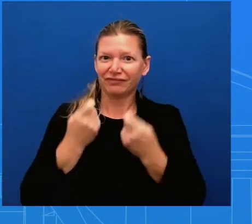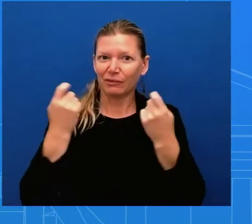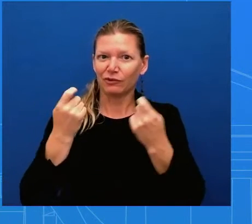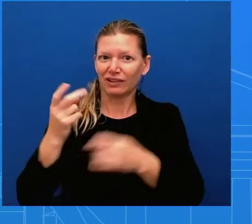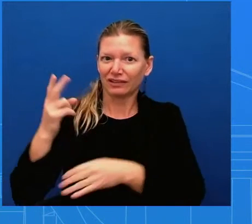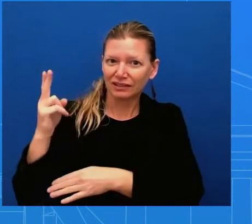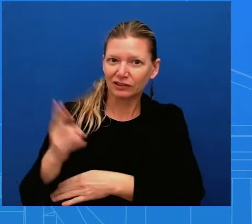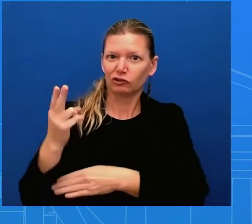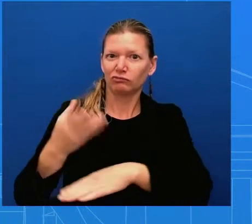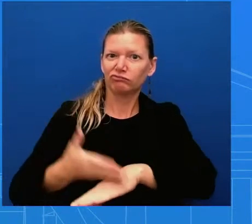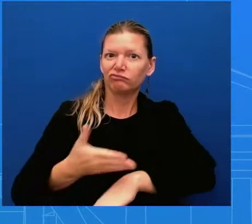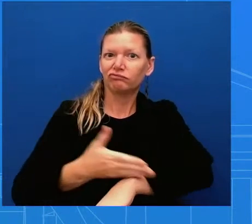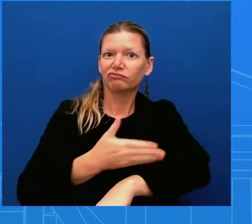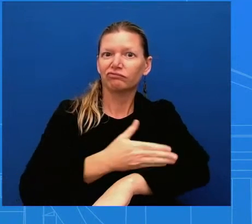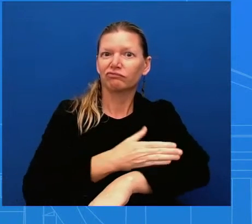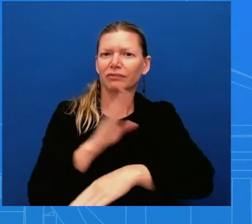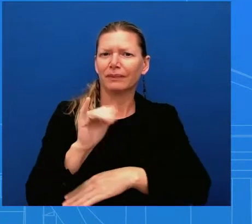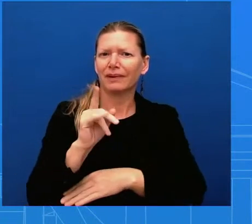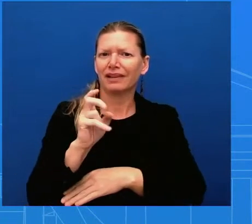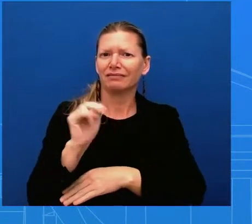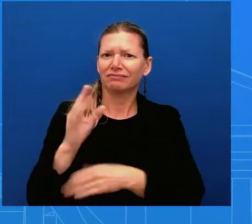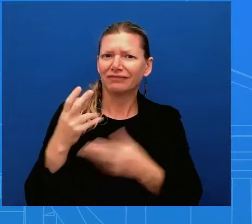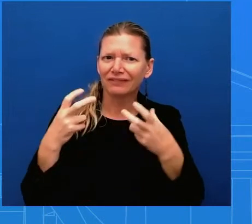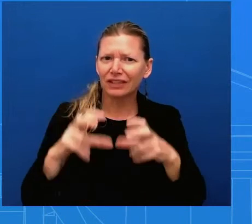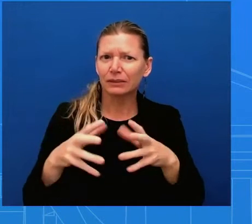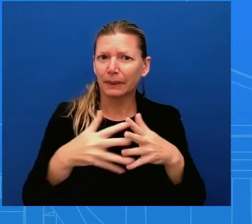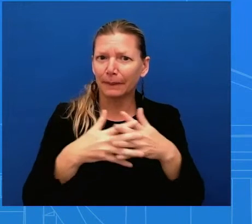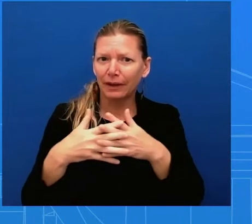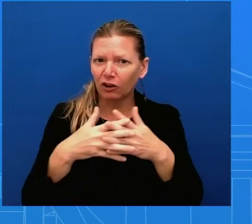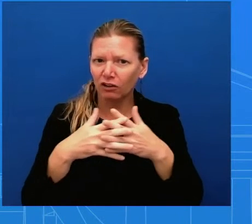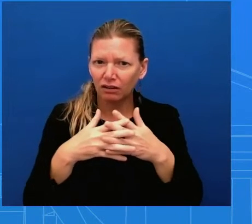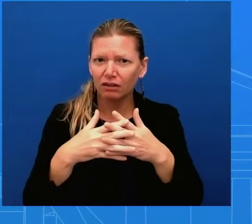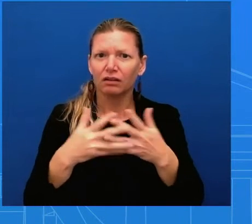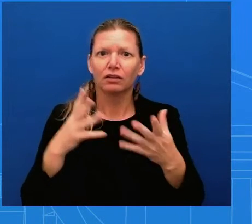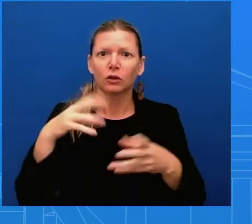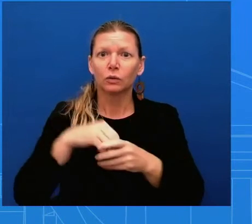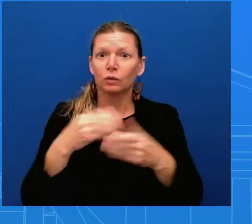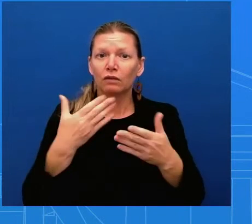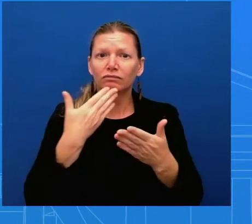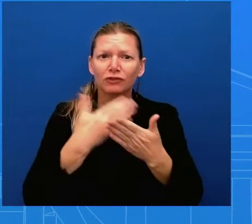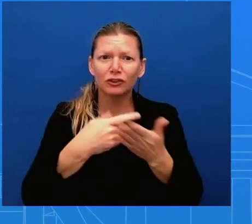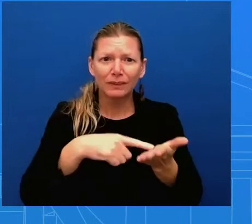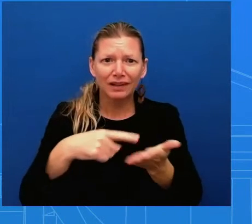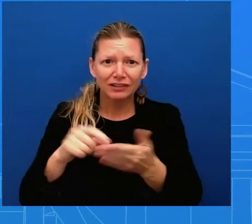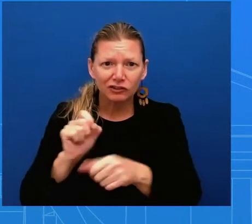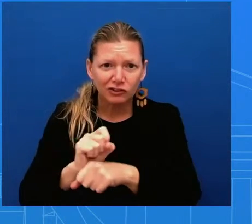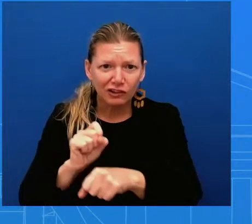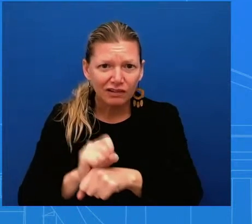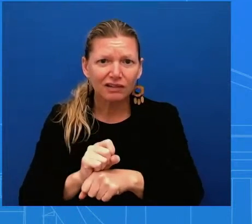boost domestic manufacturing, strengthen supply chains, and grow the economy from the middle out and the bottom up.